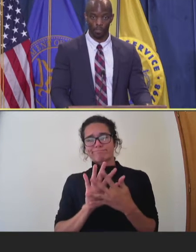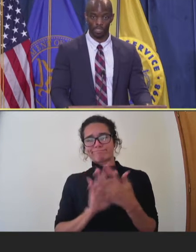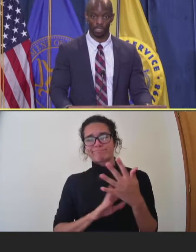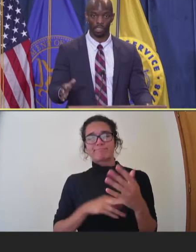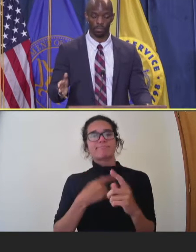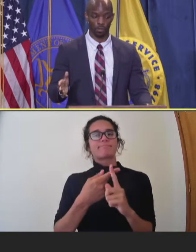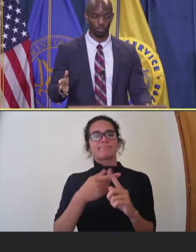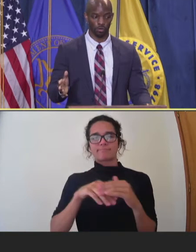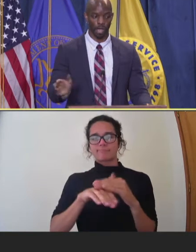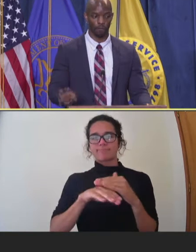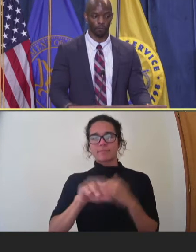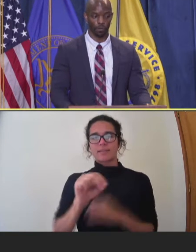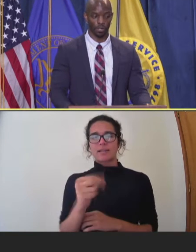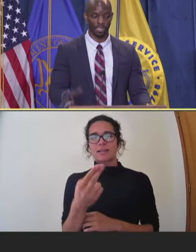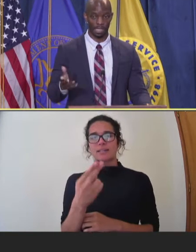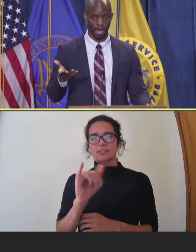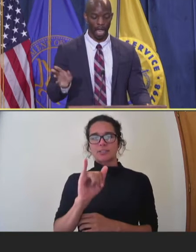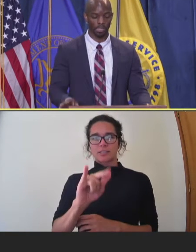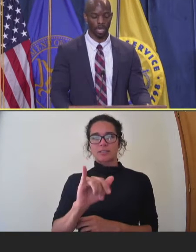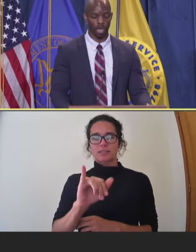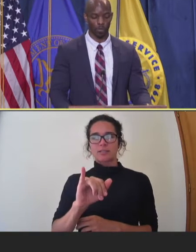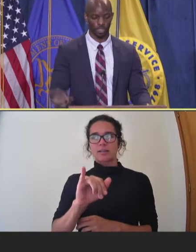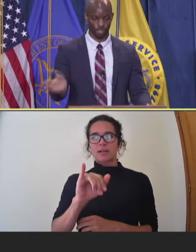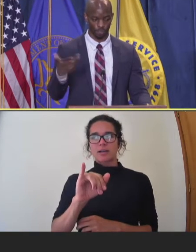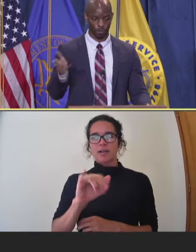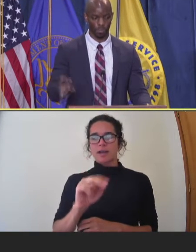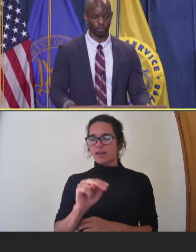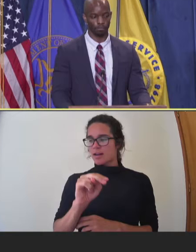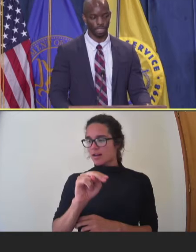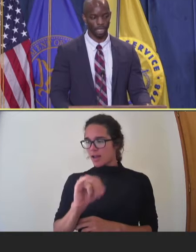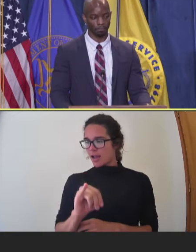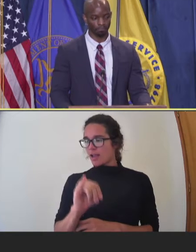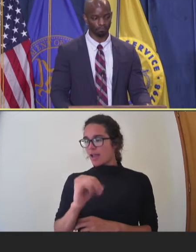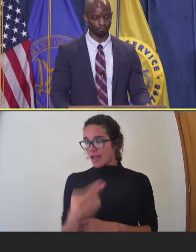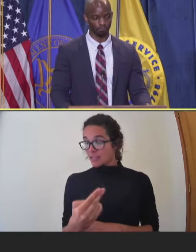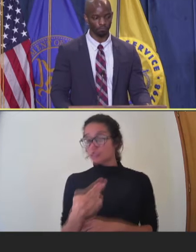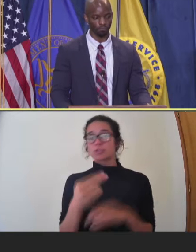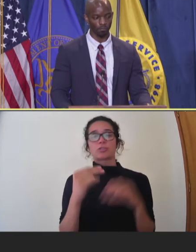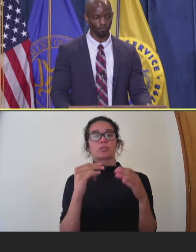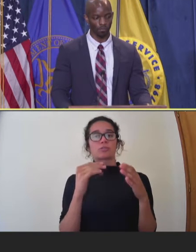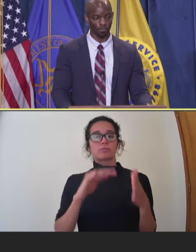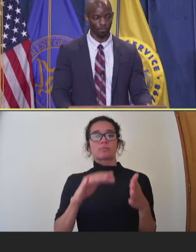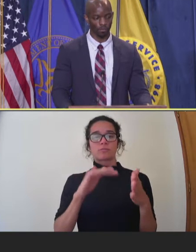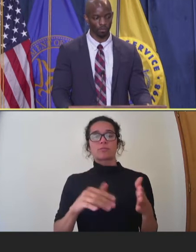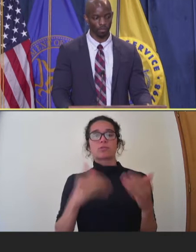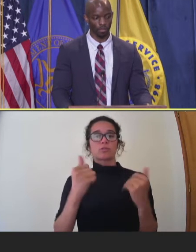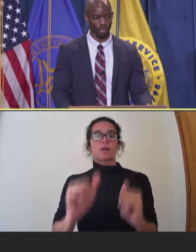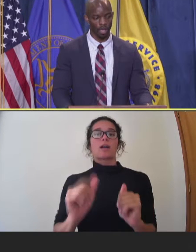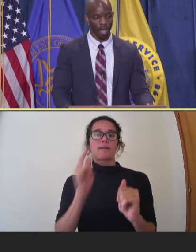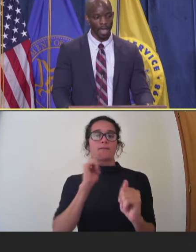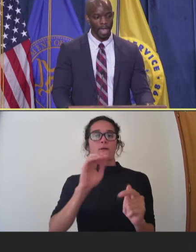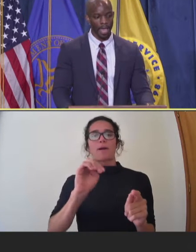which is the clinical trial for the TPOXX which Jennifer was mentioning.